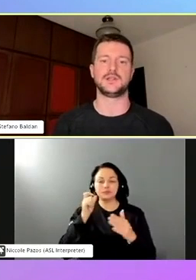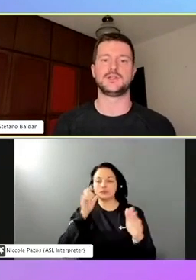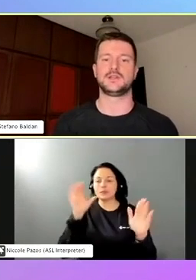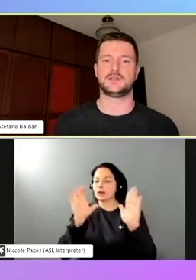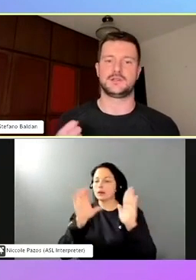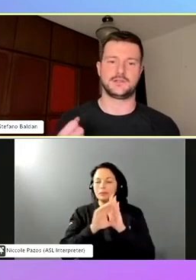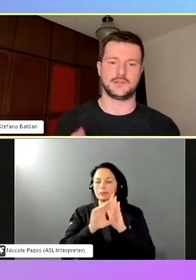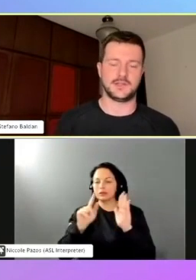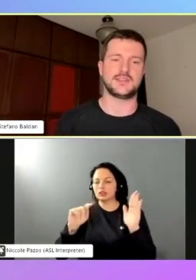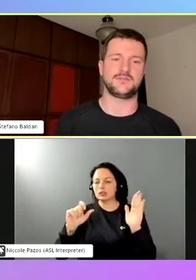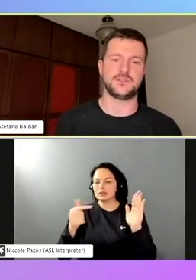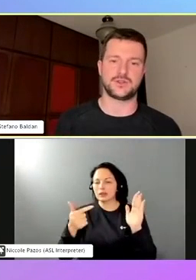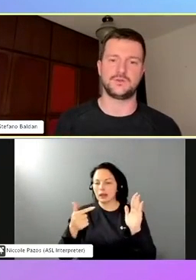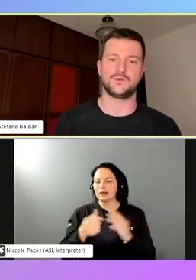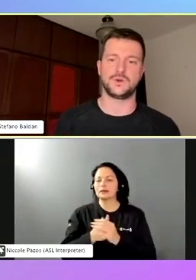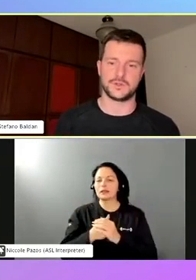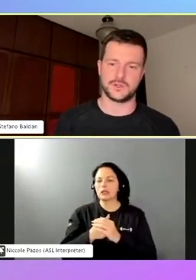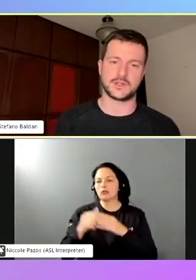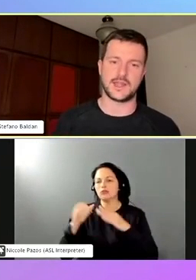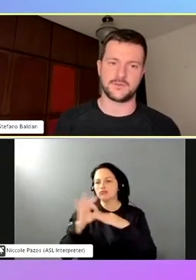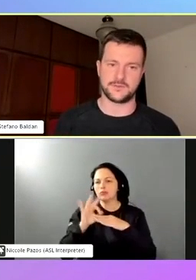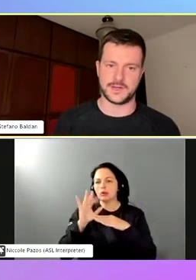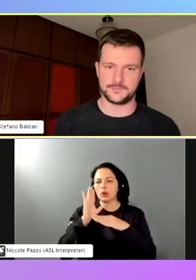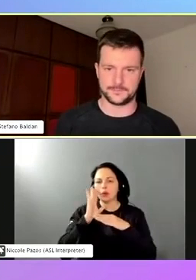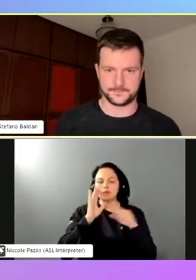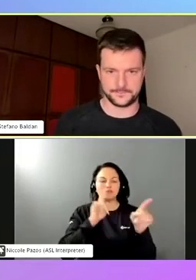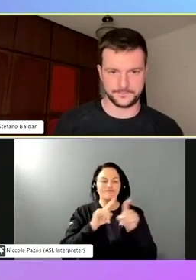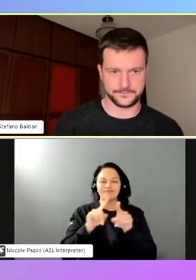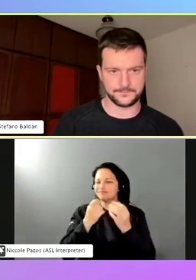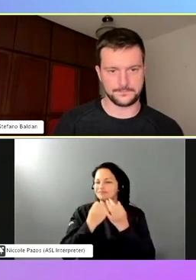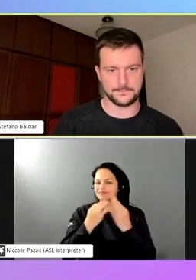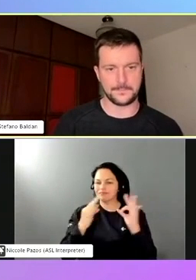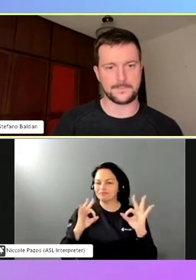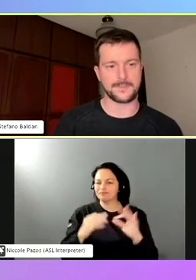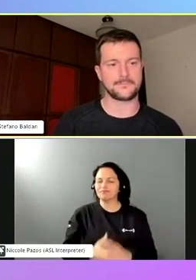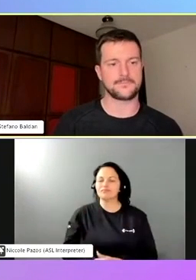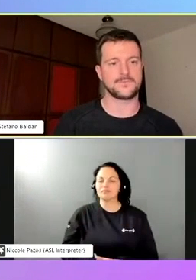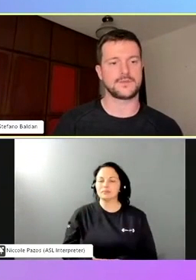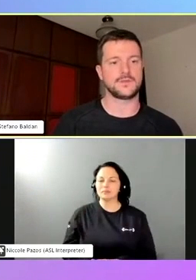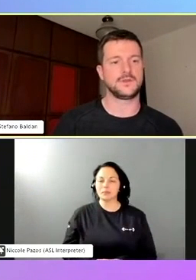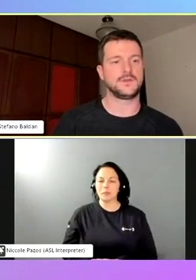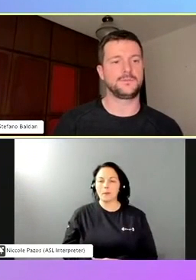it is Indefinitely extensible and infinite to this space.